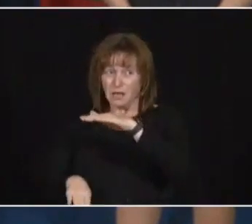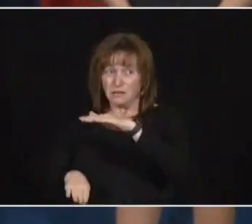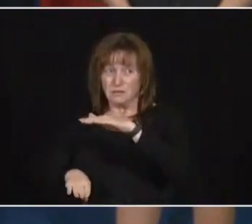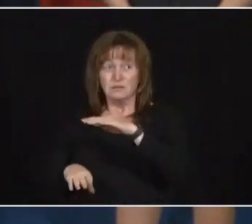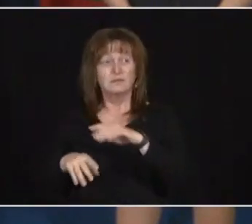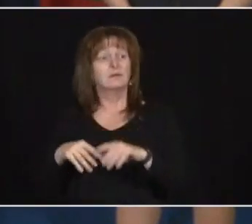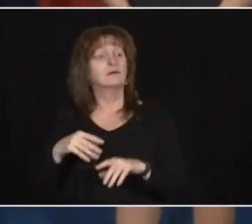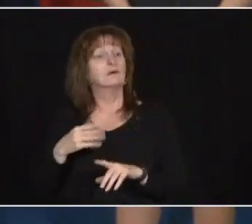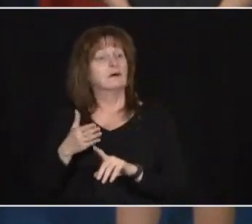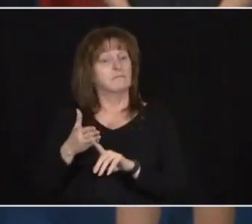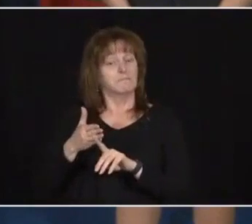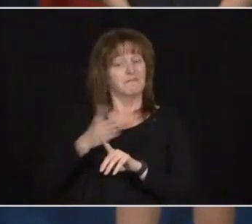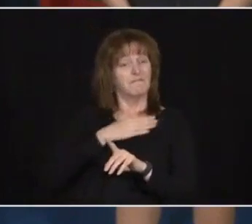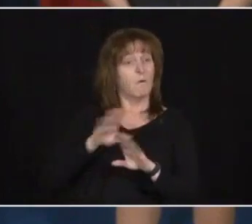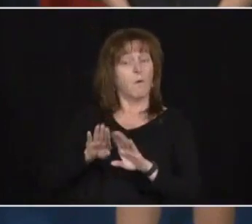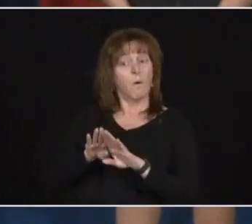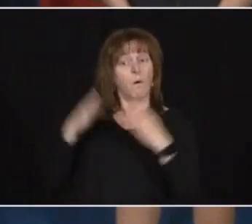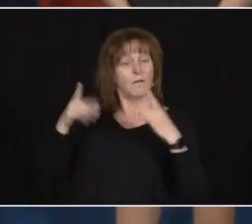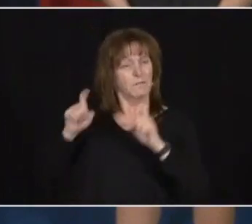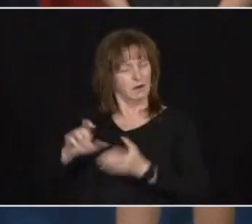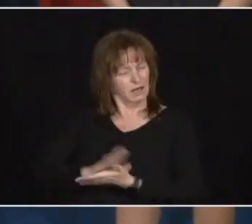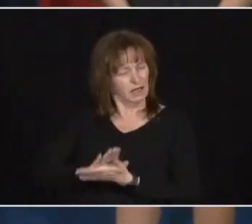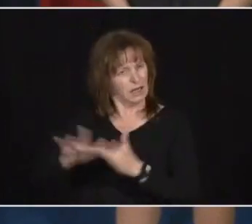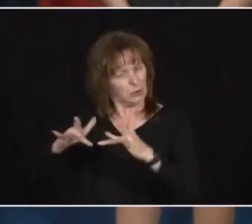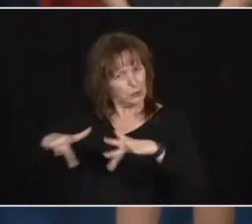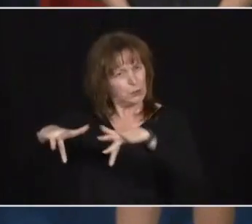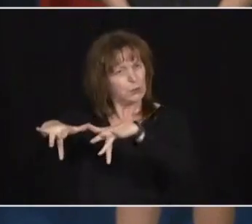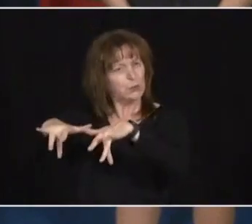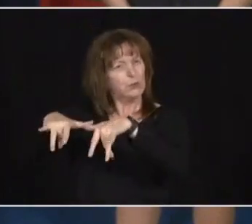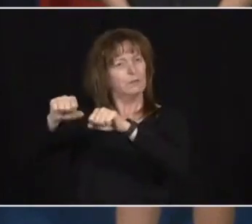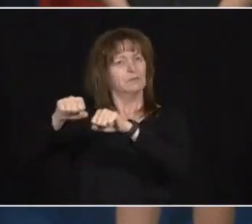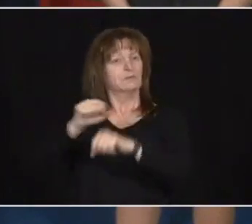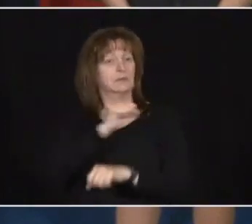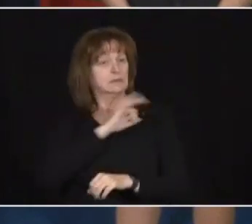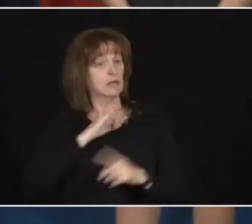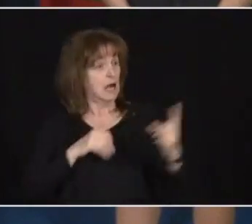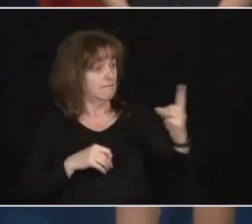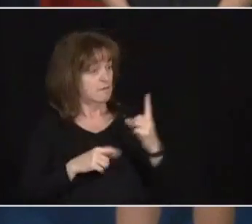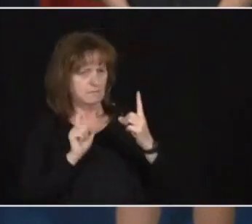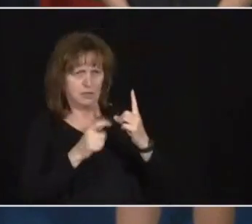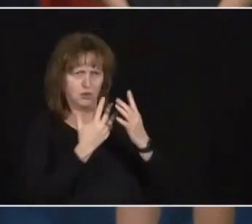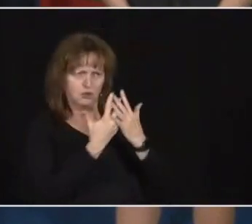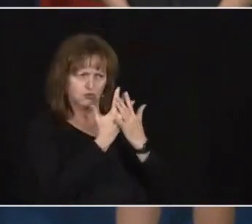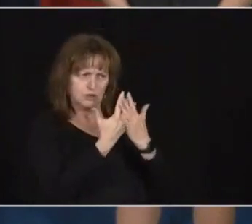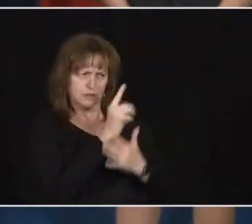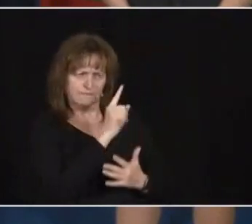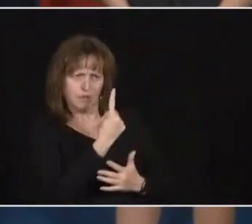before they enter the centre, that a plan is in place and supported by the local health